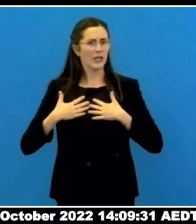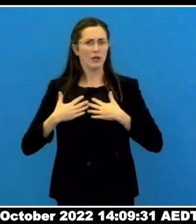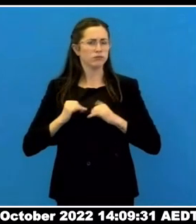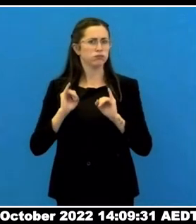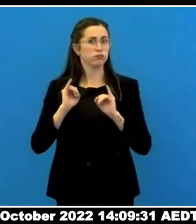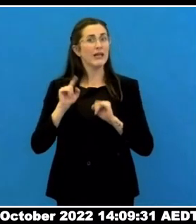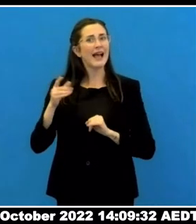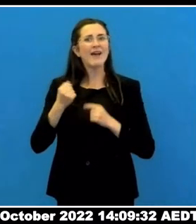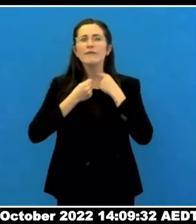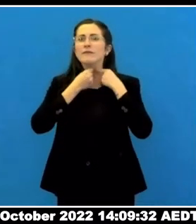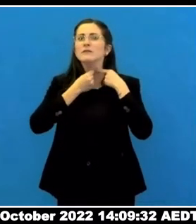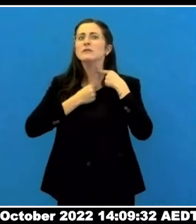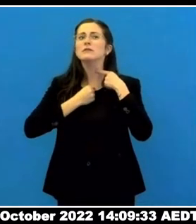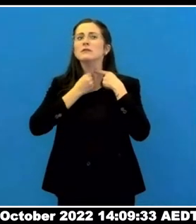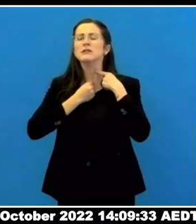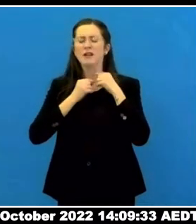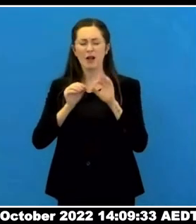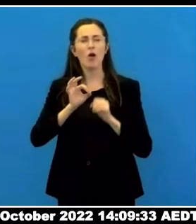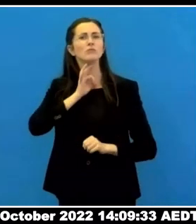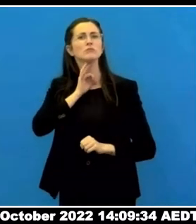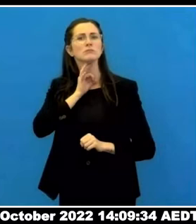a tracheostomy to help her breathe.